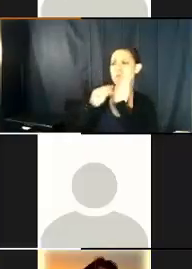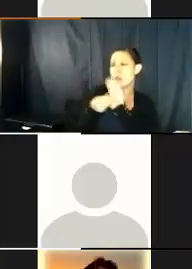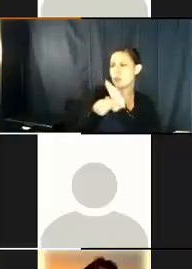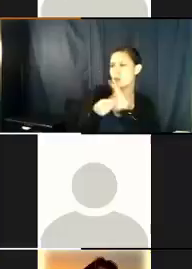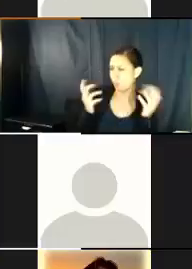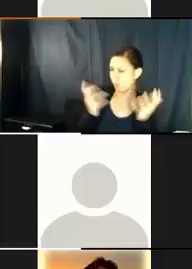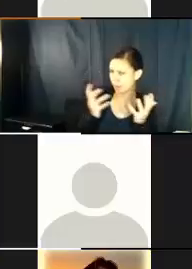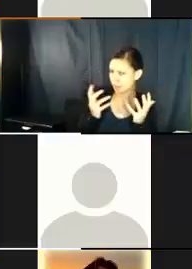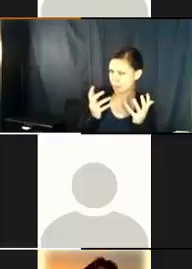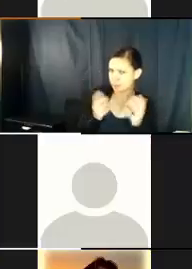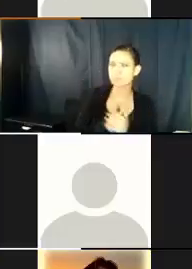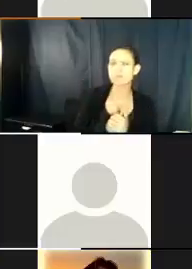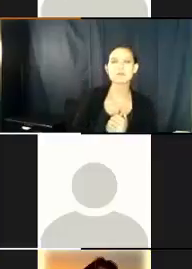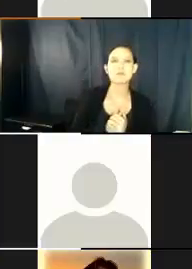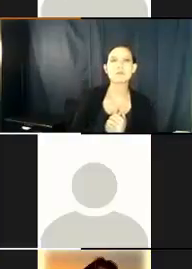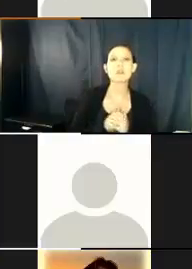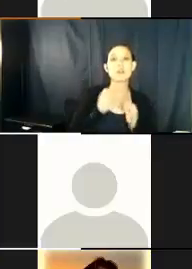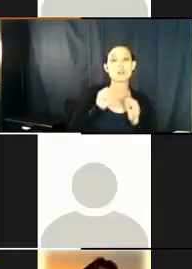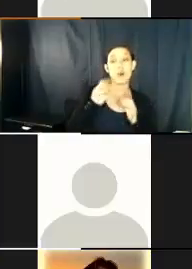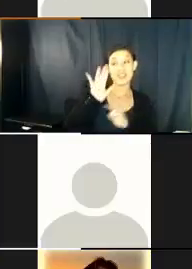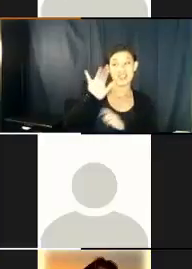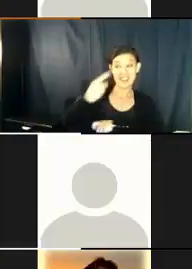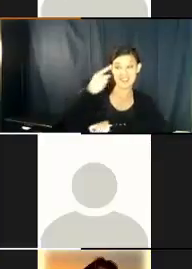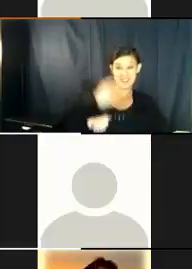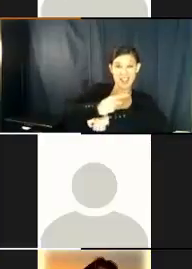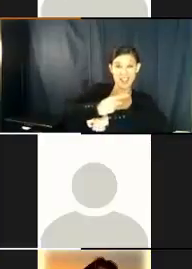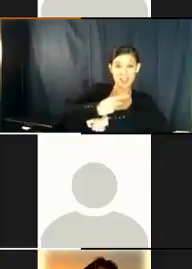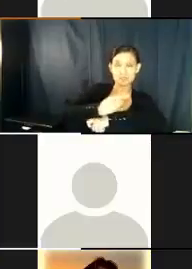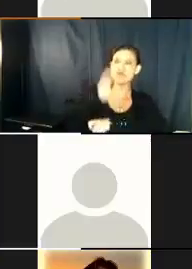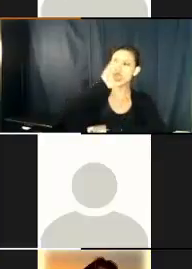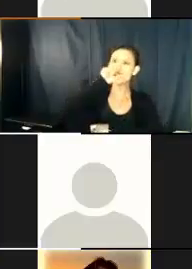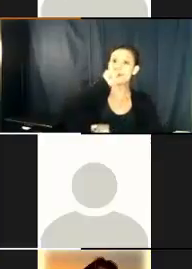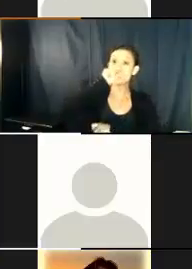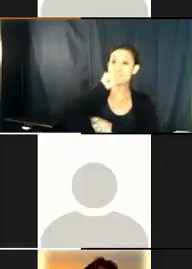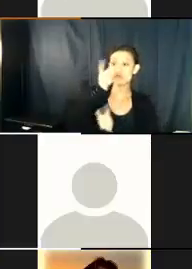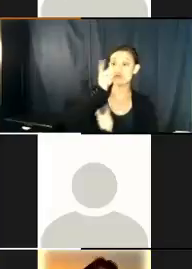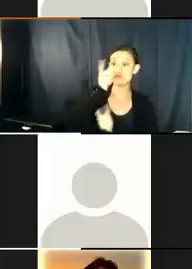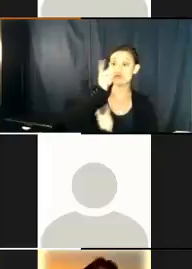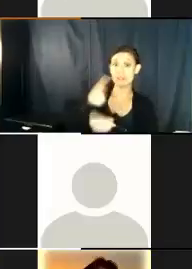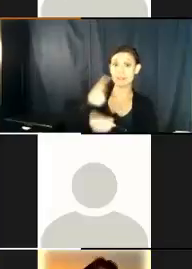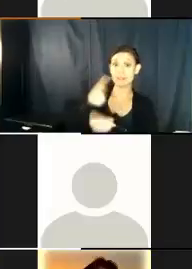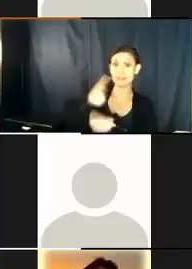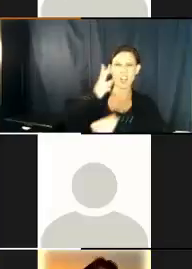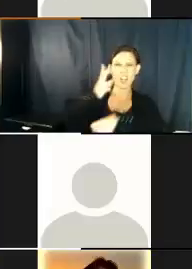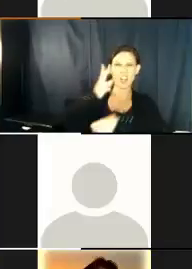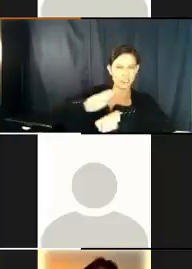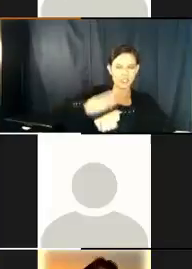You know students ask so how do I connect that date that we've looked up in Google and we know is true to something happening today?